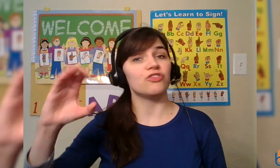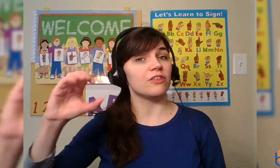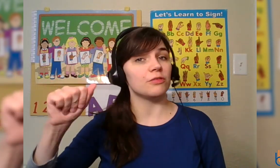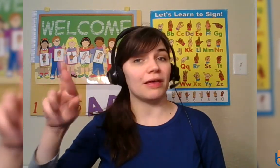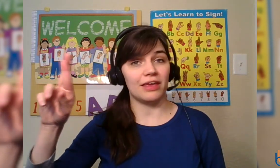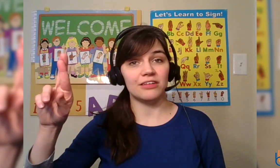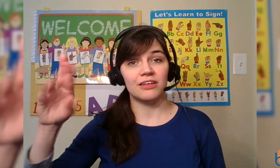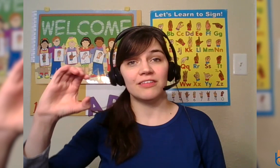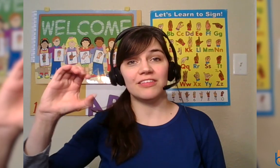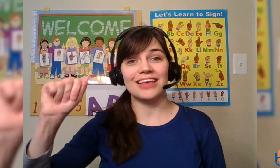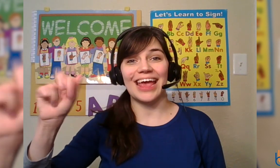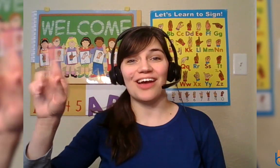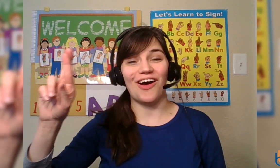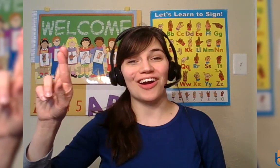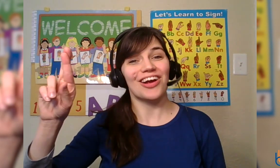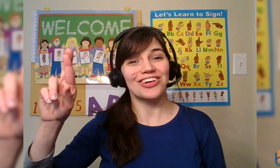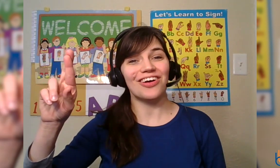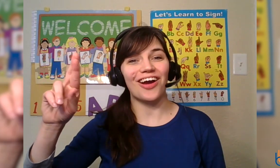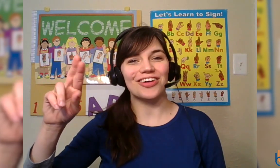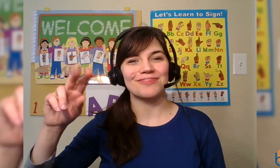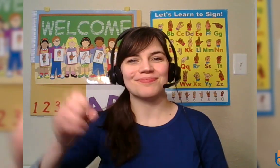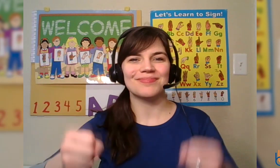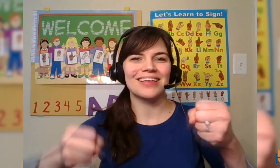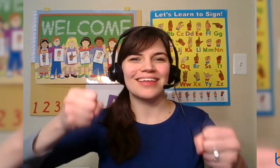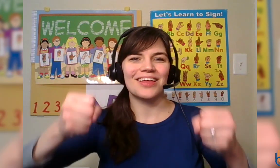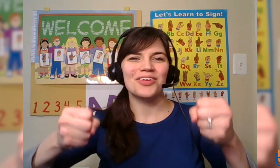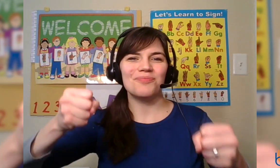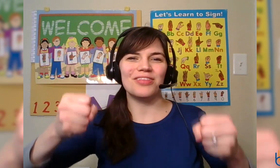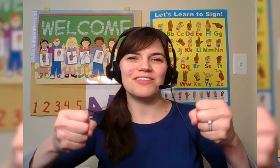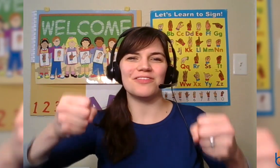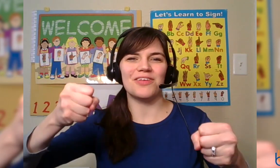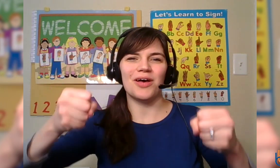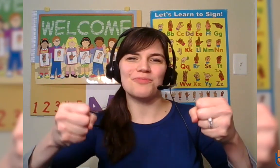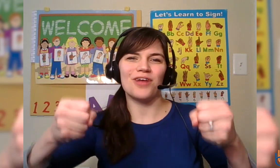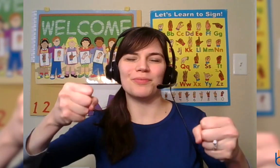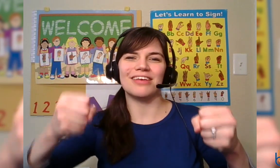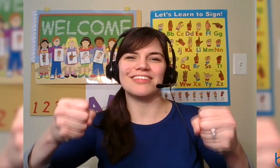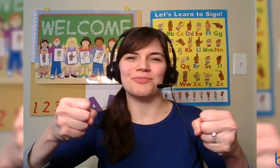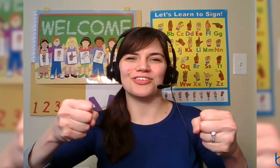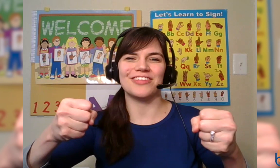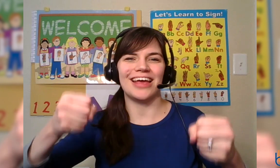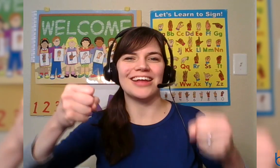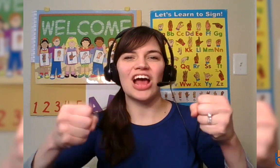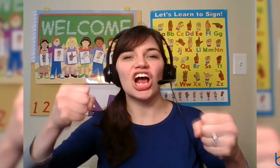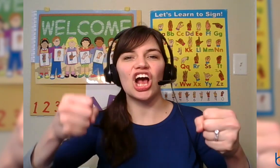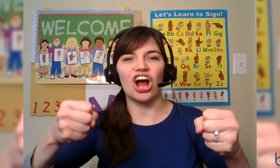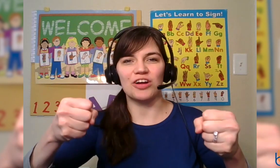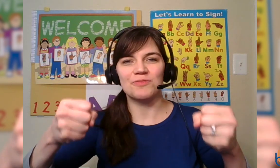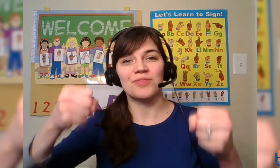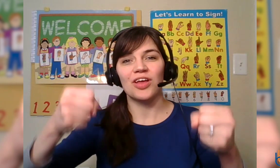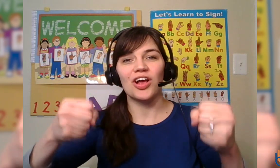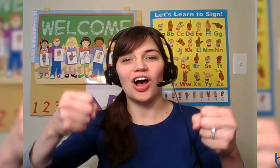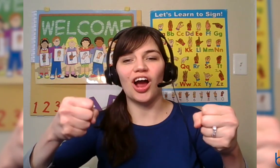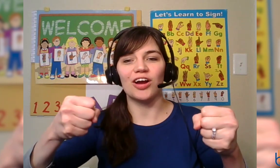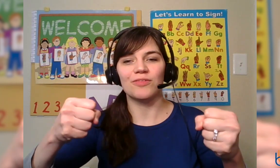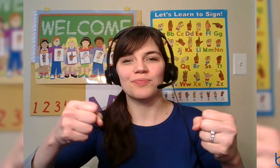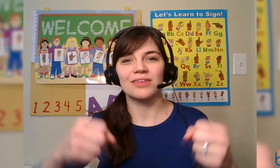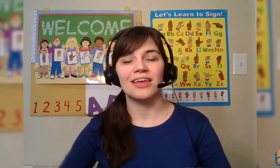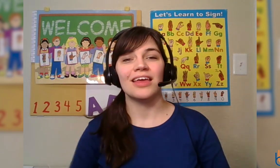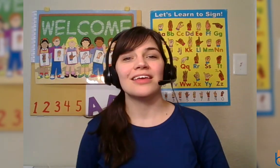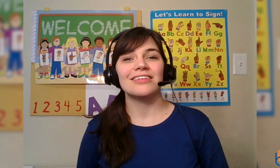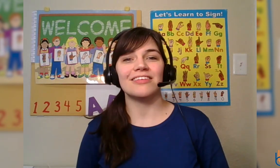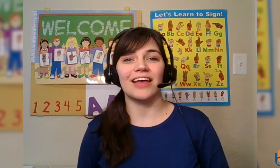just spell it. C-A-R or car, but this is probably a simpler sign: car. Car. To sign